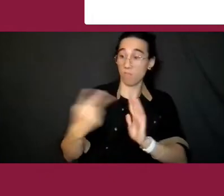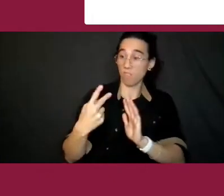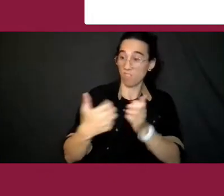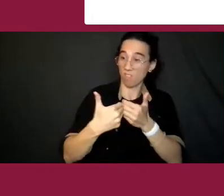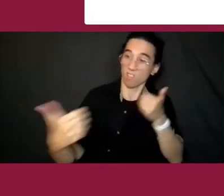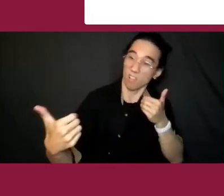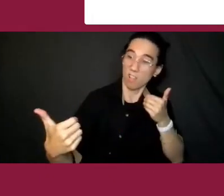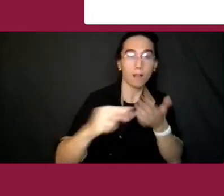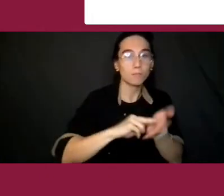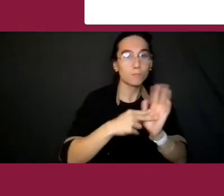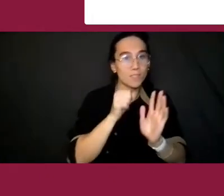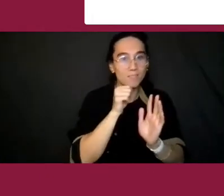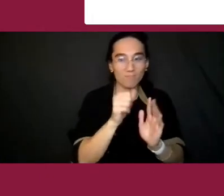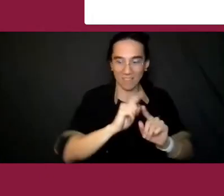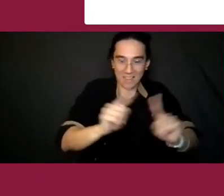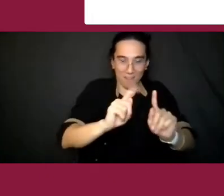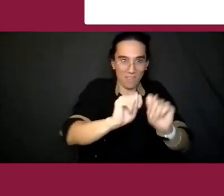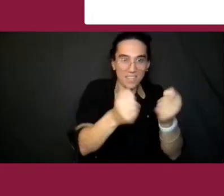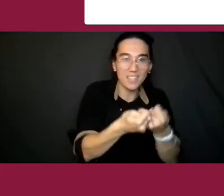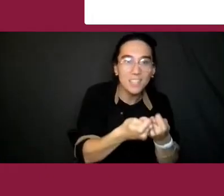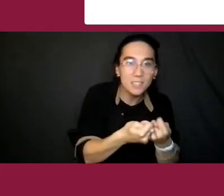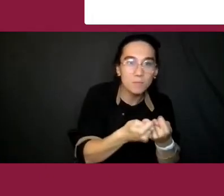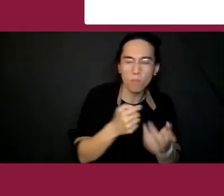and leads to jealousy, envy, and resentment.